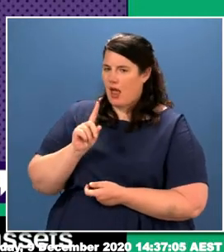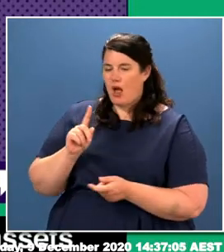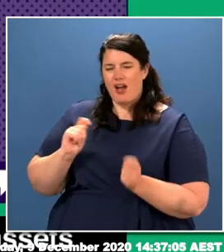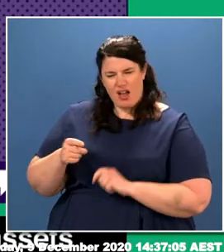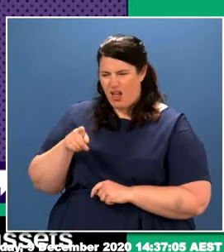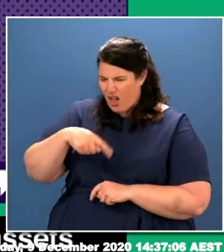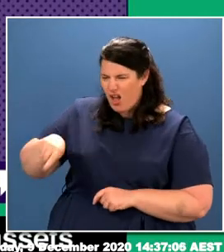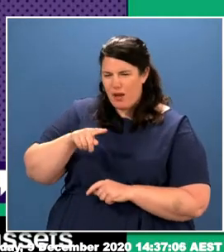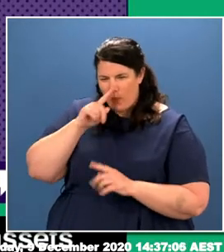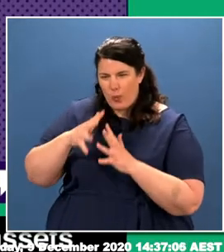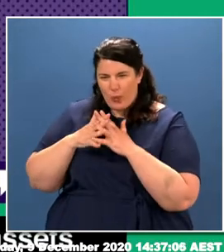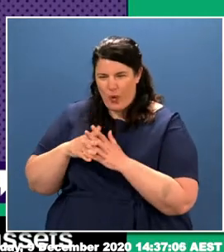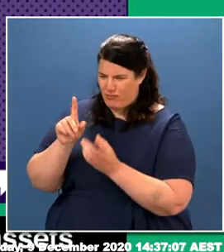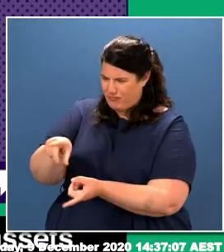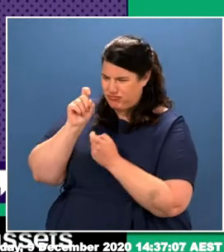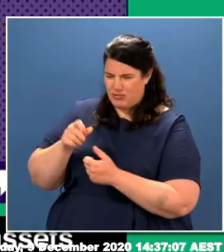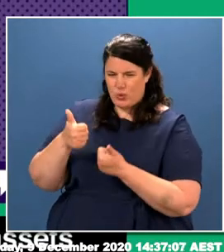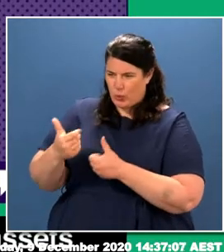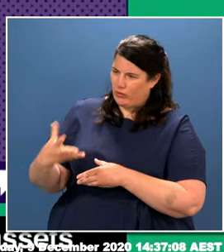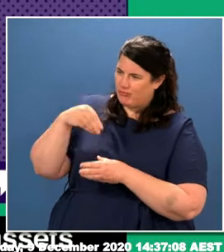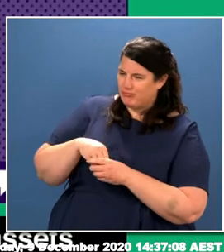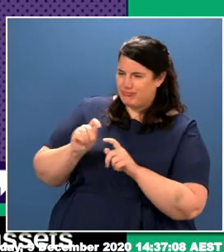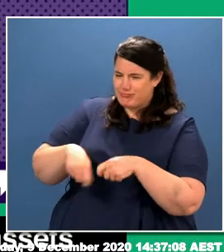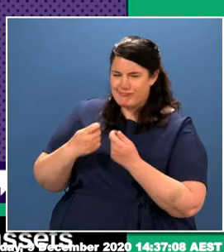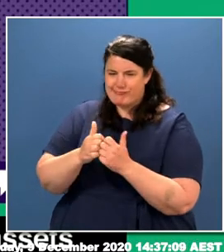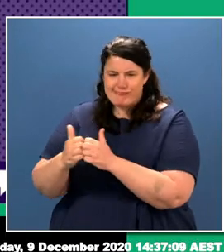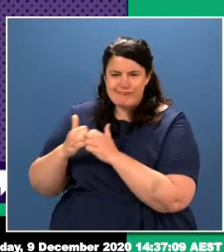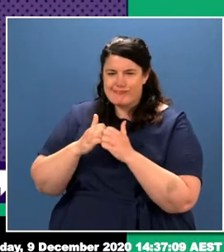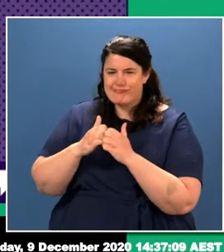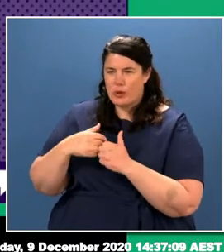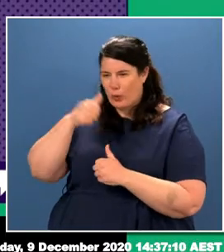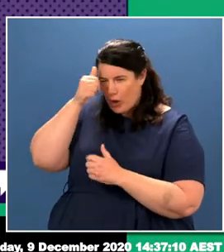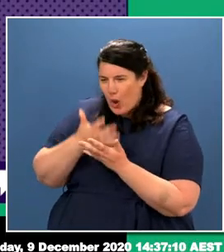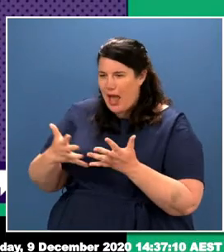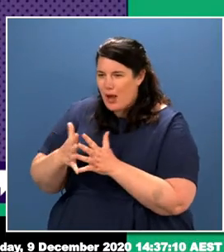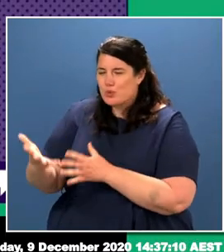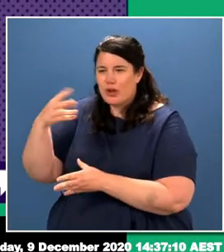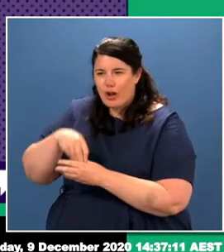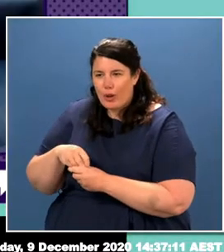these employees are great assets to the team, we know how to include them." You need to practice what you teach.